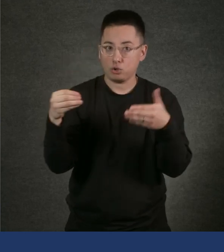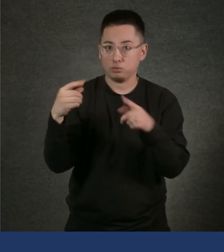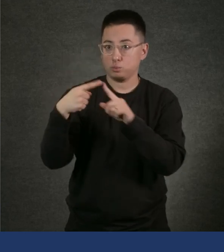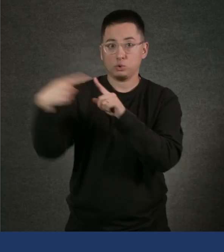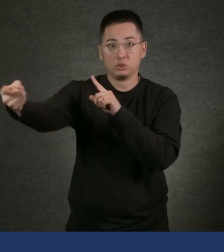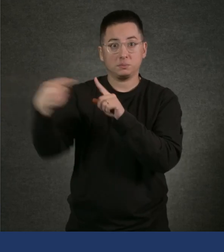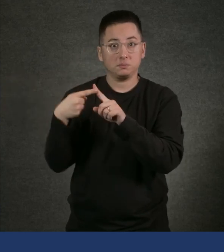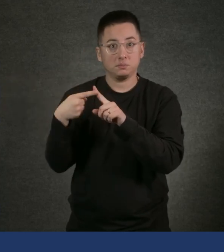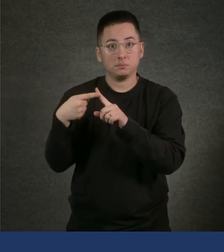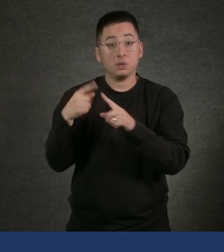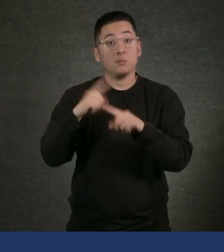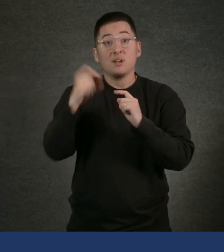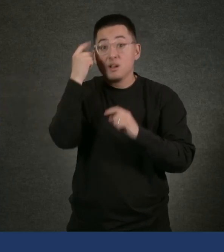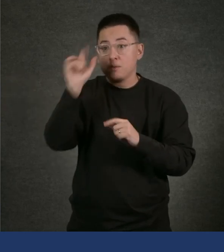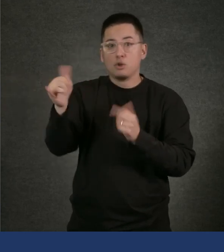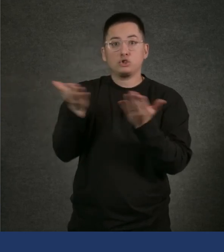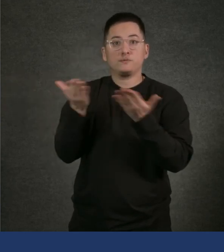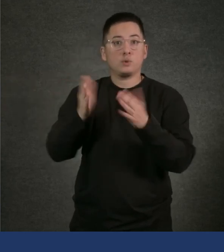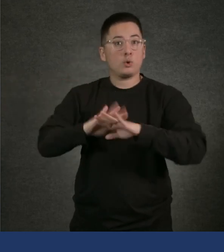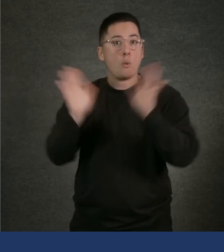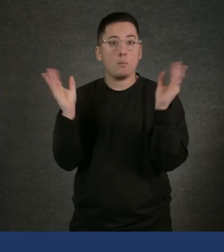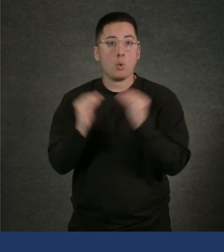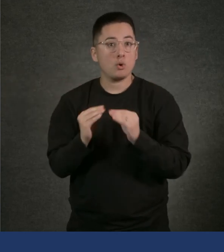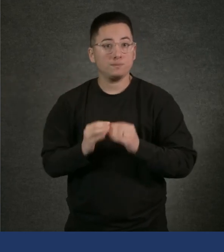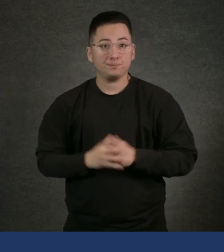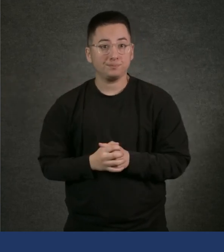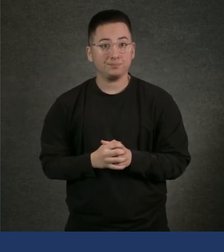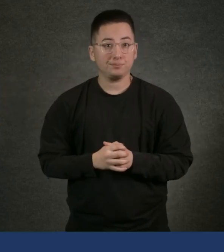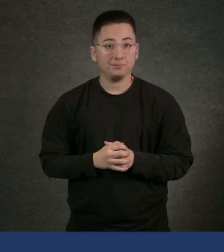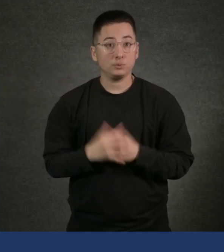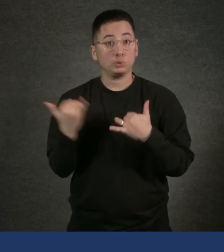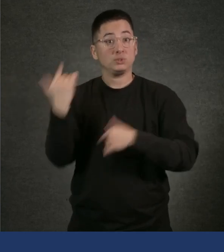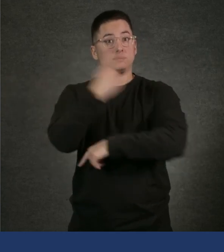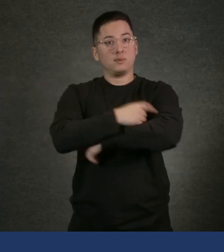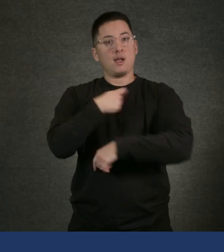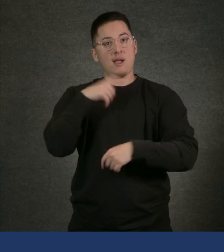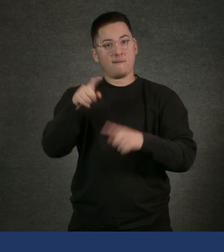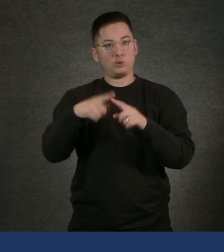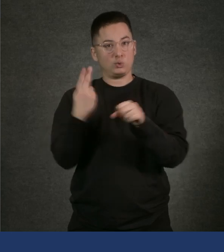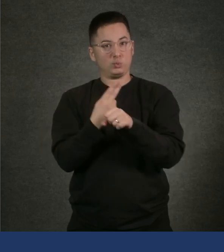but this service is no longer available. Today, I would need to use the smart ride